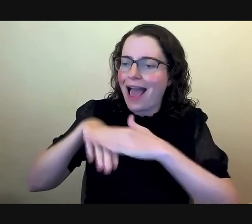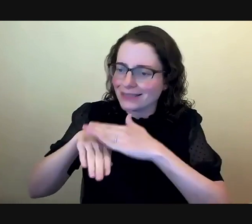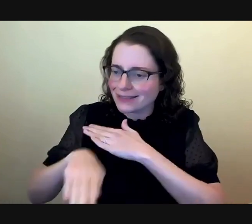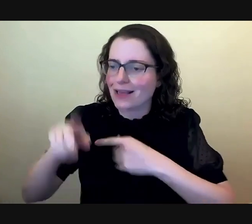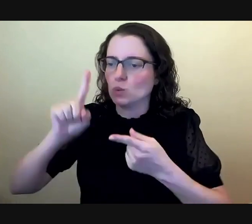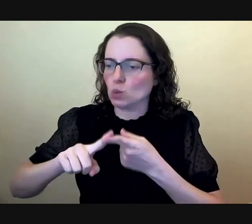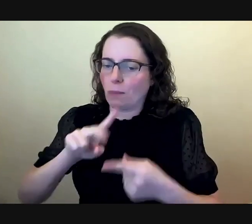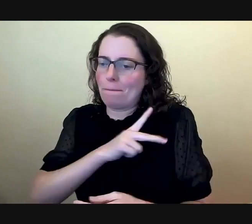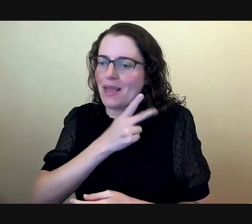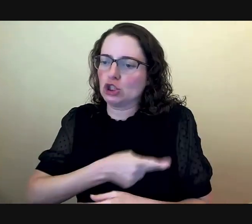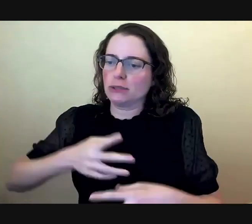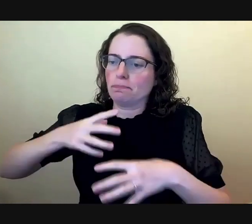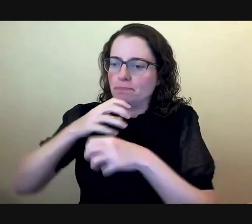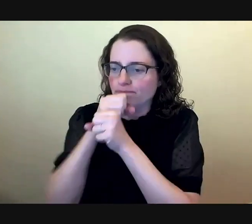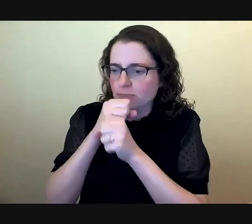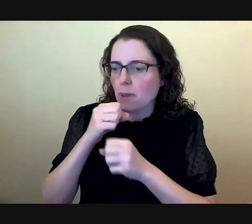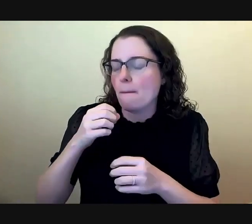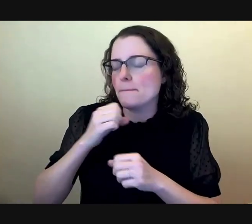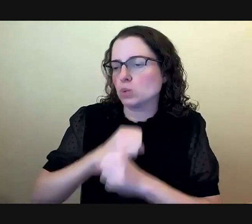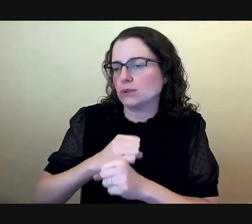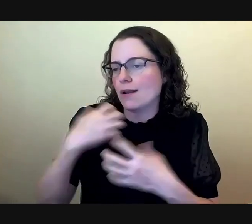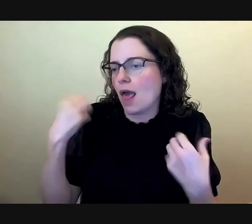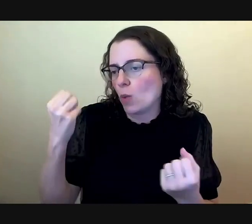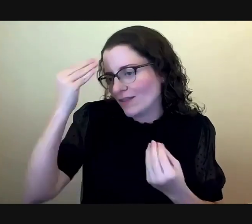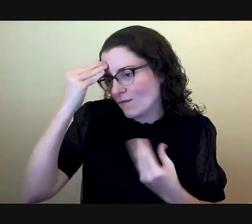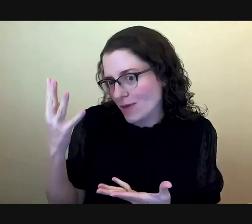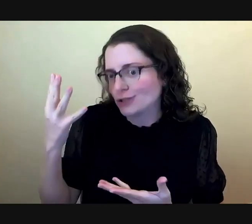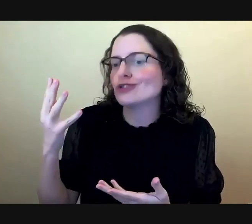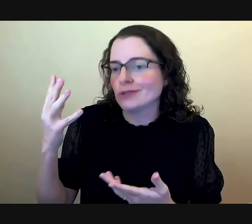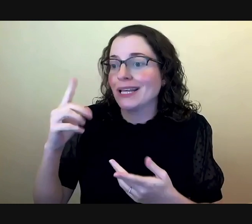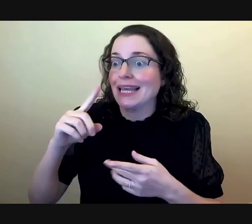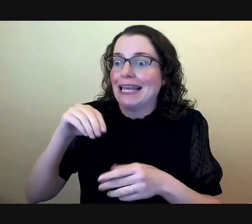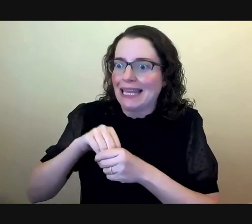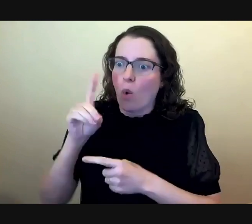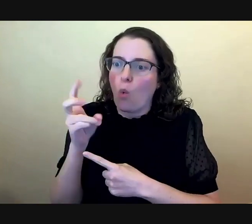So anyone who may need access for a patient-- to a patient's confidential and private health information